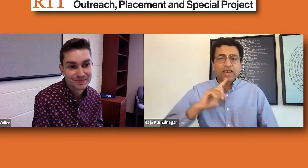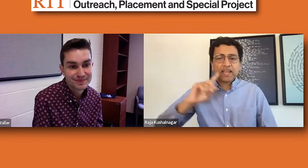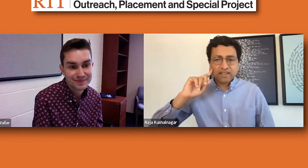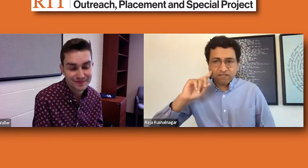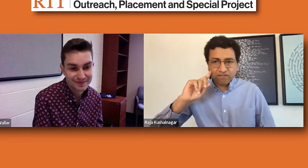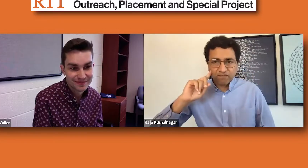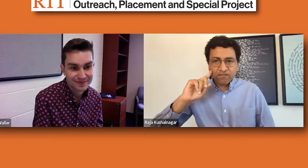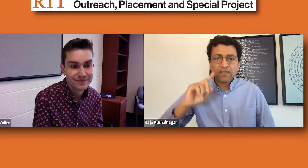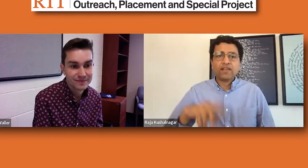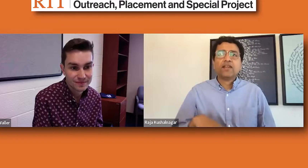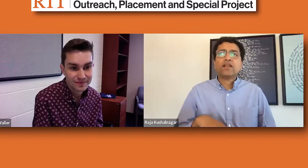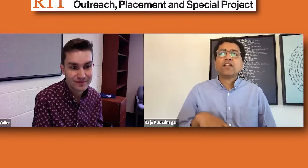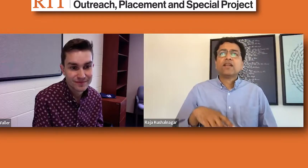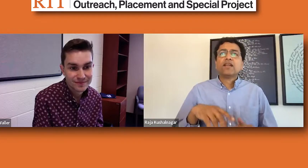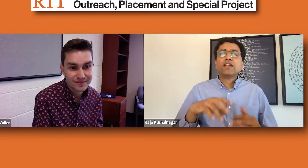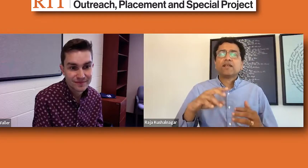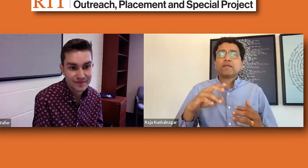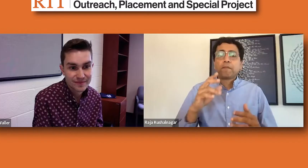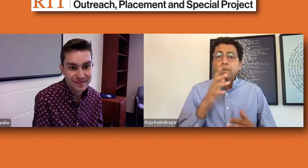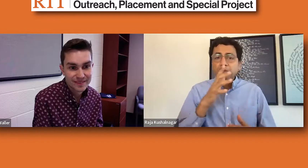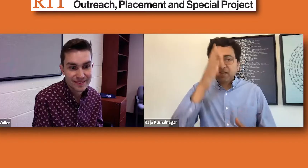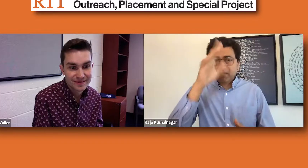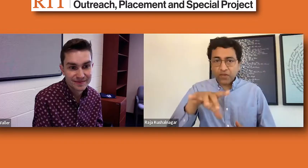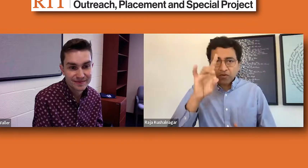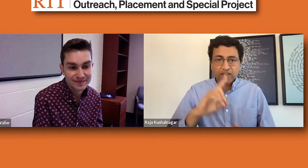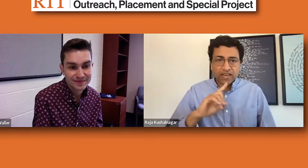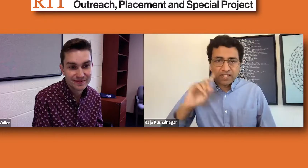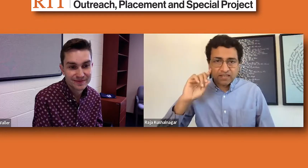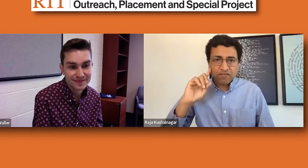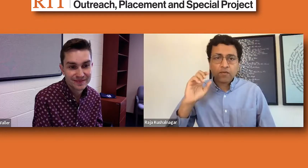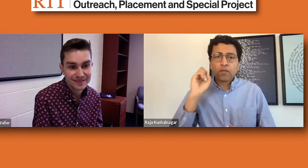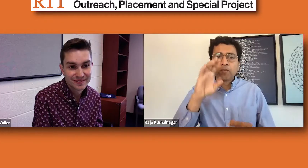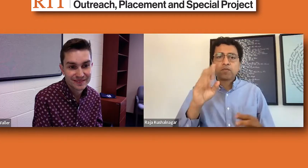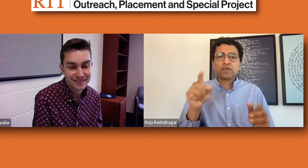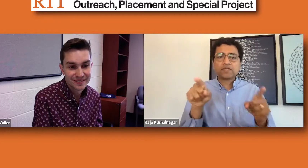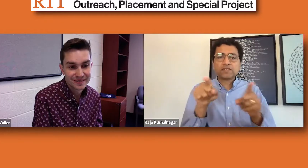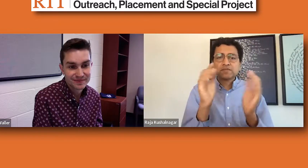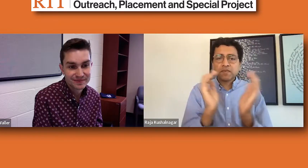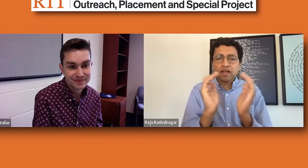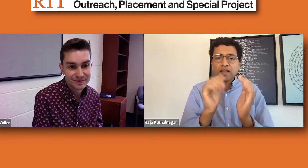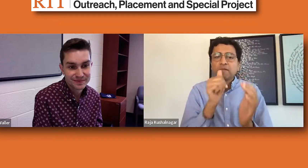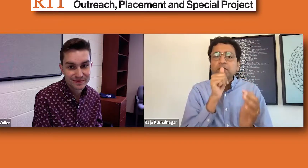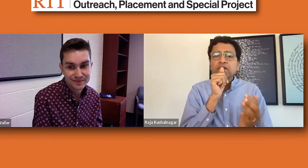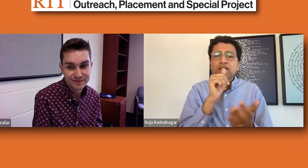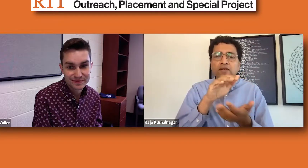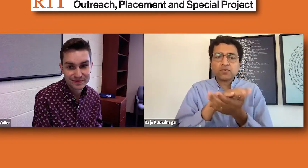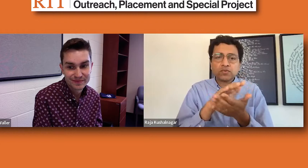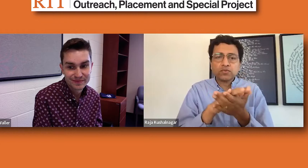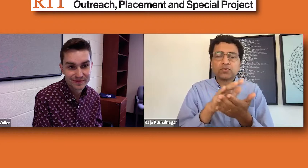Sure. Growing up Deaf, my parents had found out I was Deaf when I was.